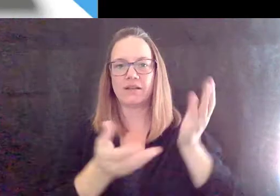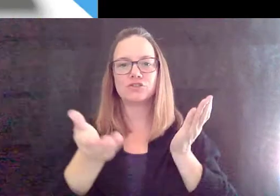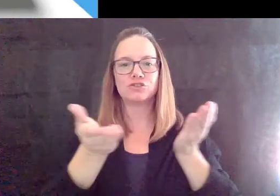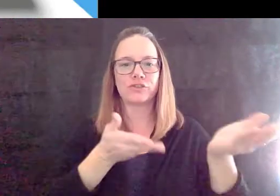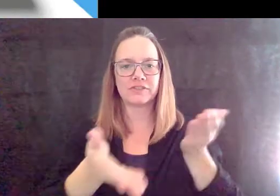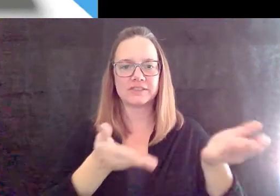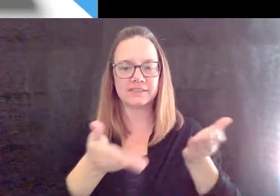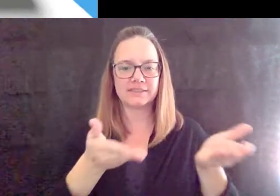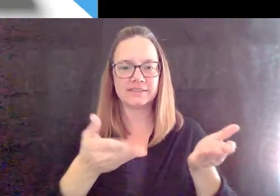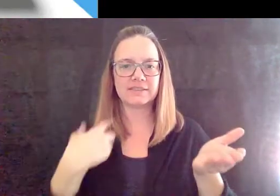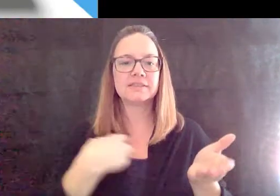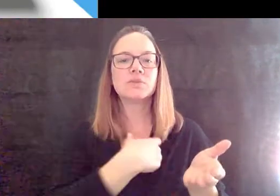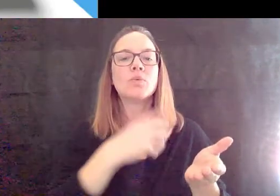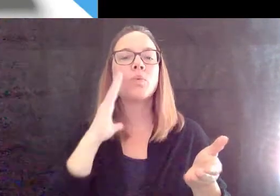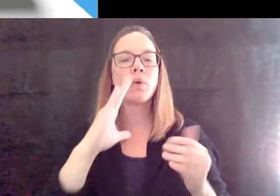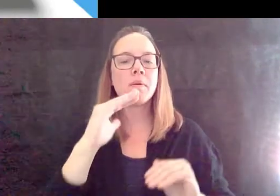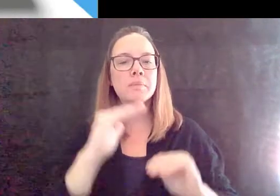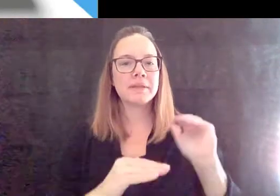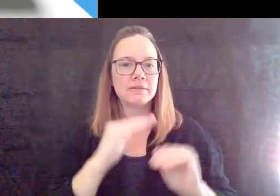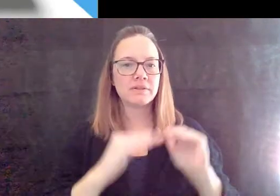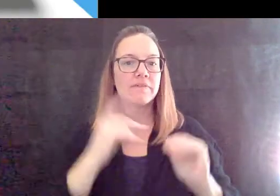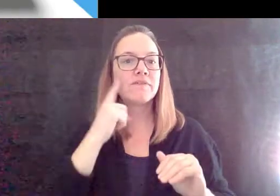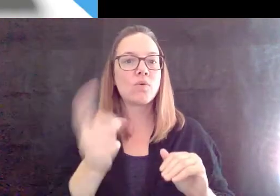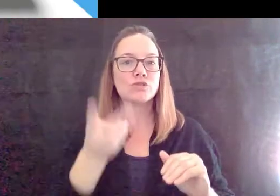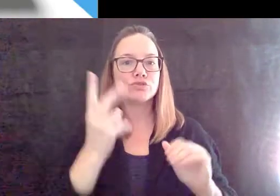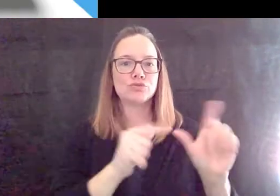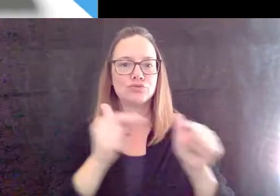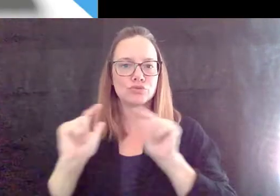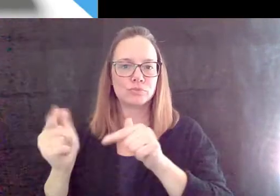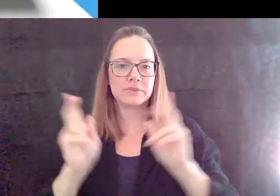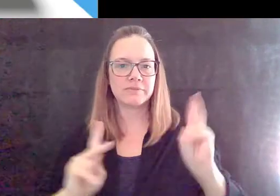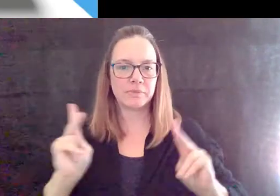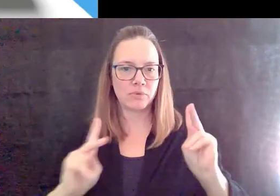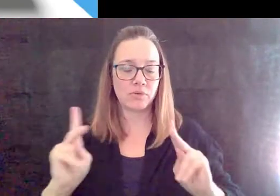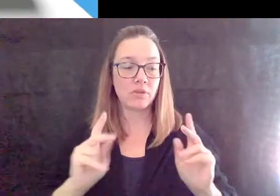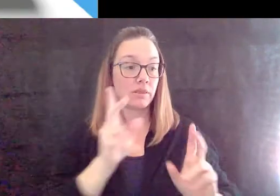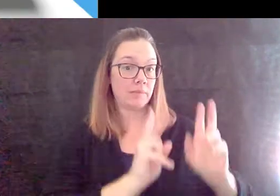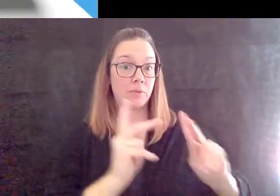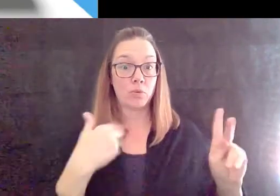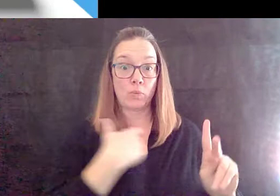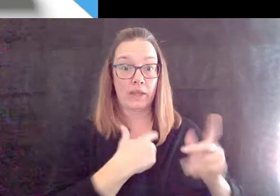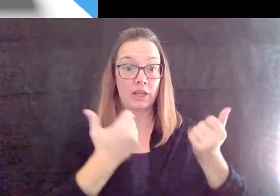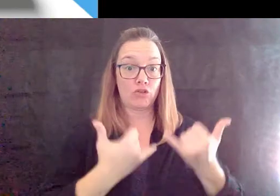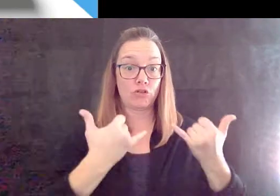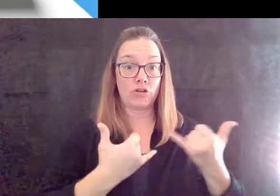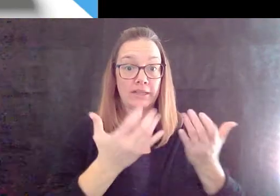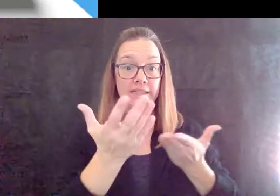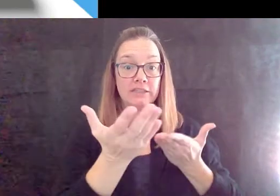And that we would build it for two groups of people, right. One is the people we currently serve,